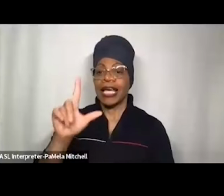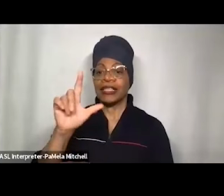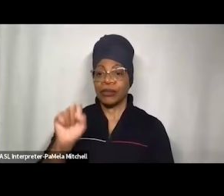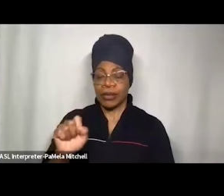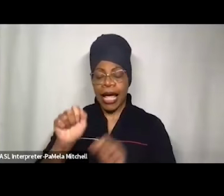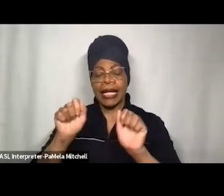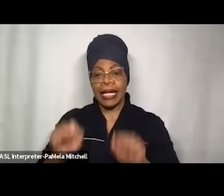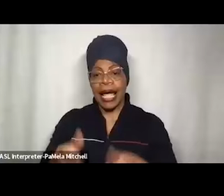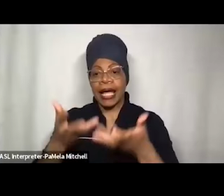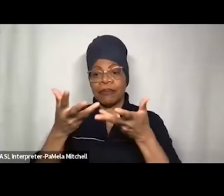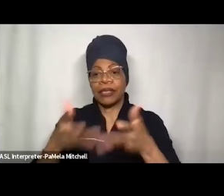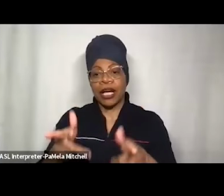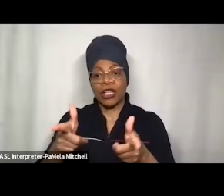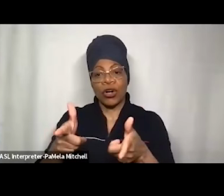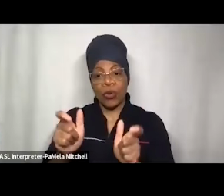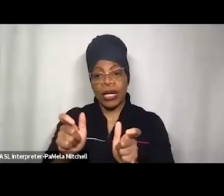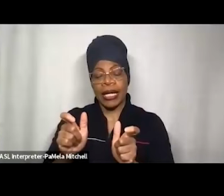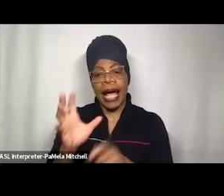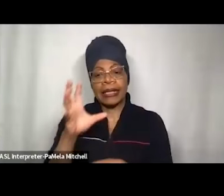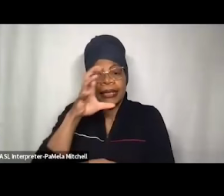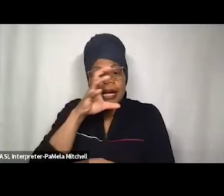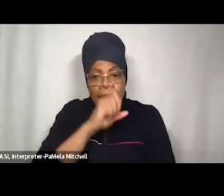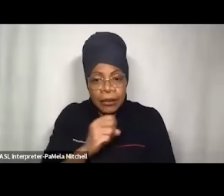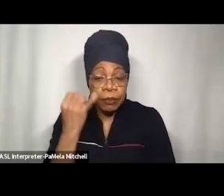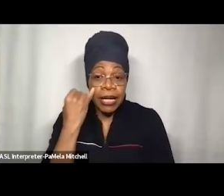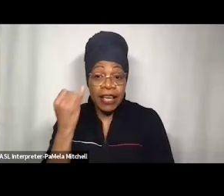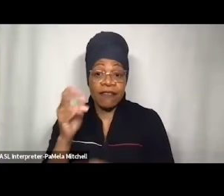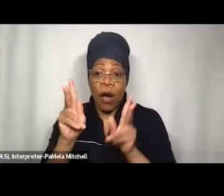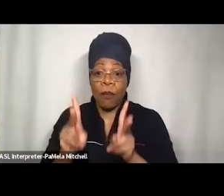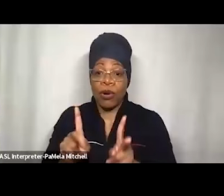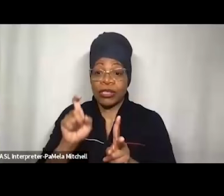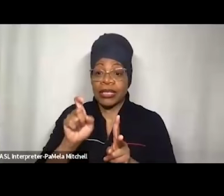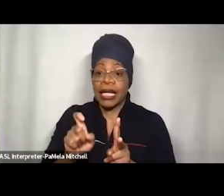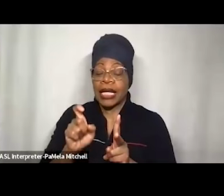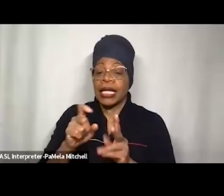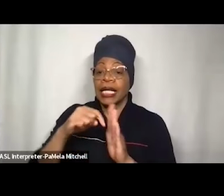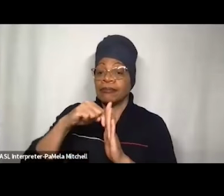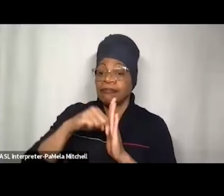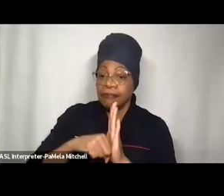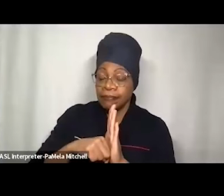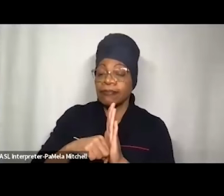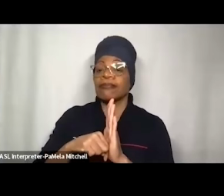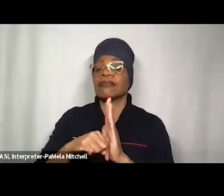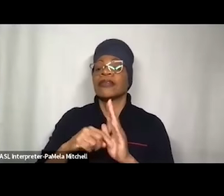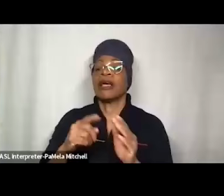as a proxy and estimate for whether or not a person needs further assessment for their mental disorders.